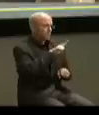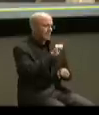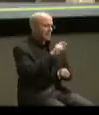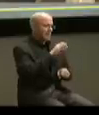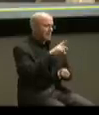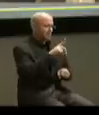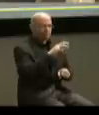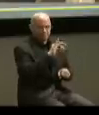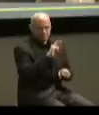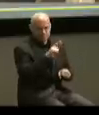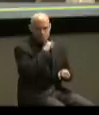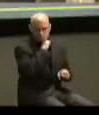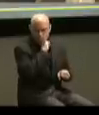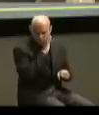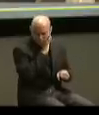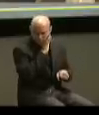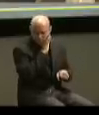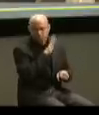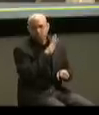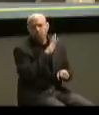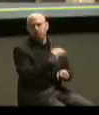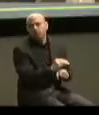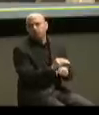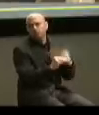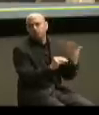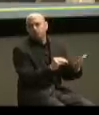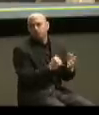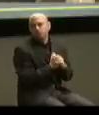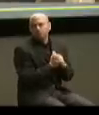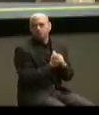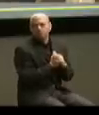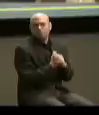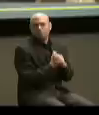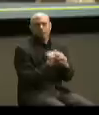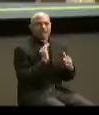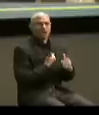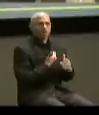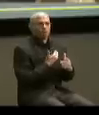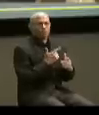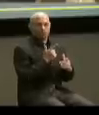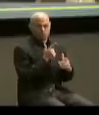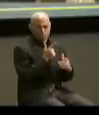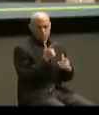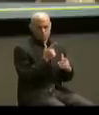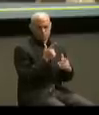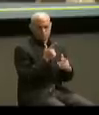WASTE, TO TRANSMISSION AND DISTRIBUTION LOSSES WHICH ARE RELATED TO OUR ELECTRICITY USE.